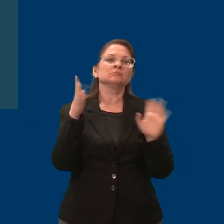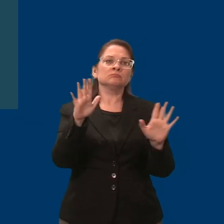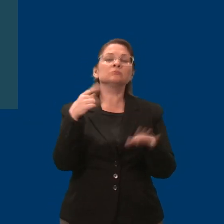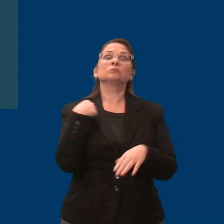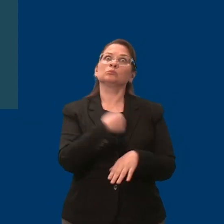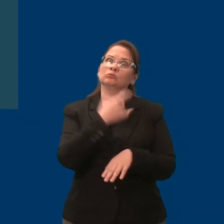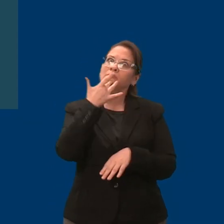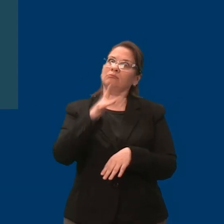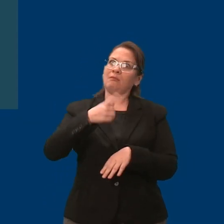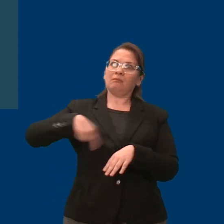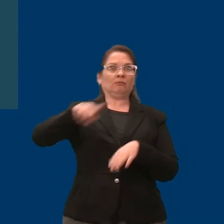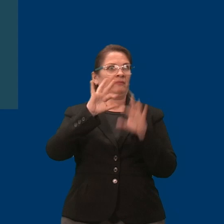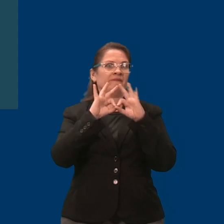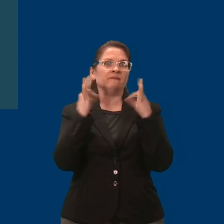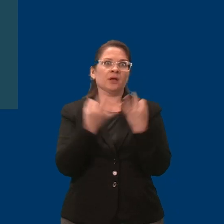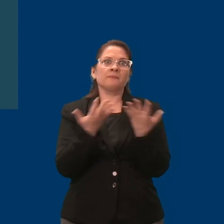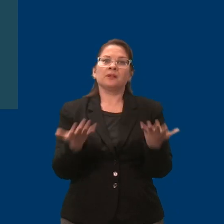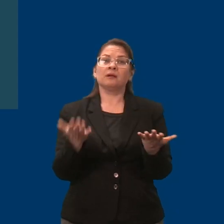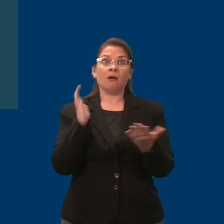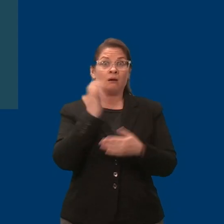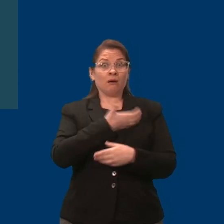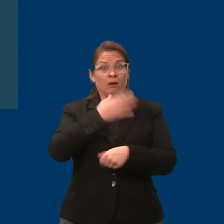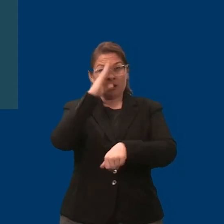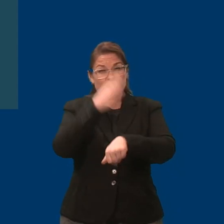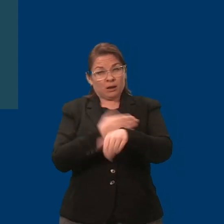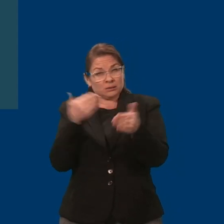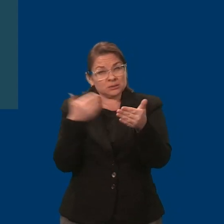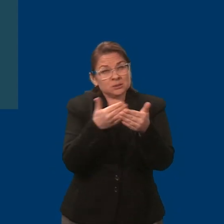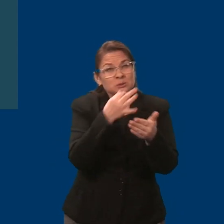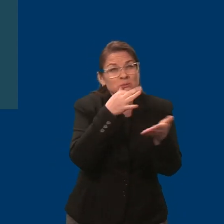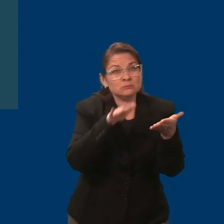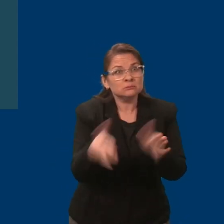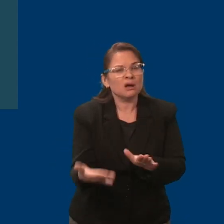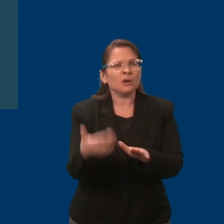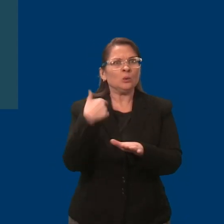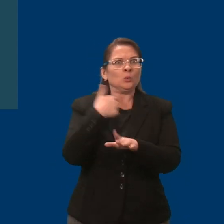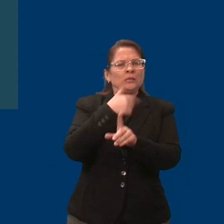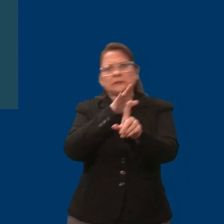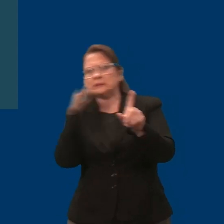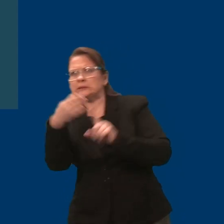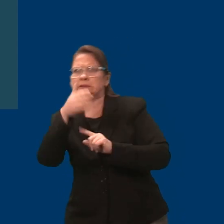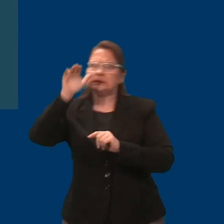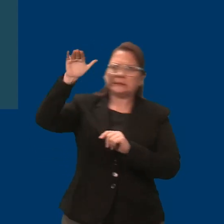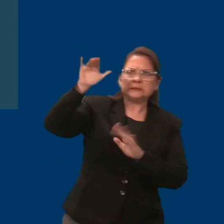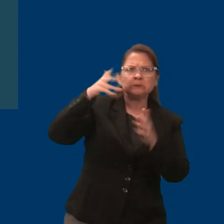he was near death-- that they could get around some insurance barriers by saying it was a life-saving measure.